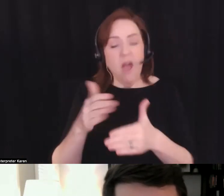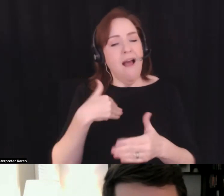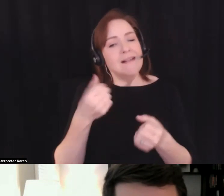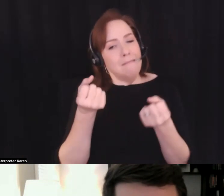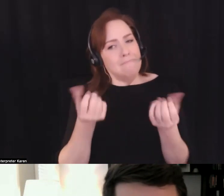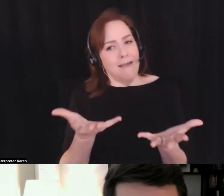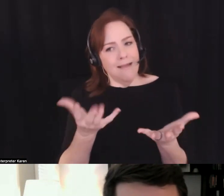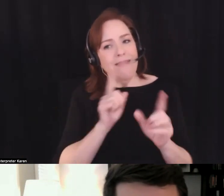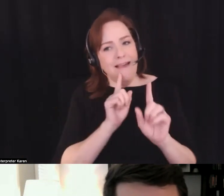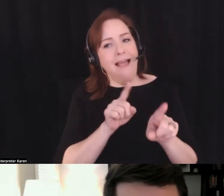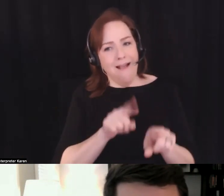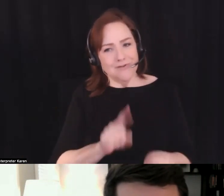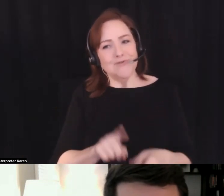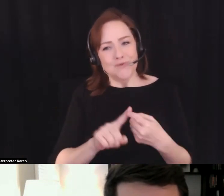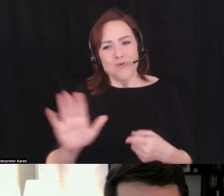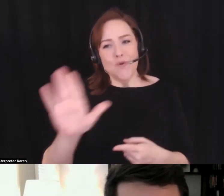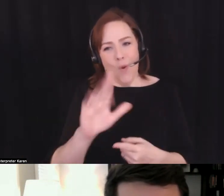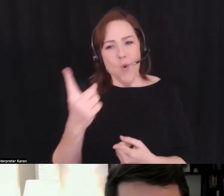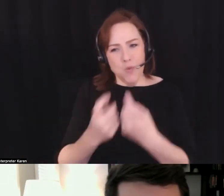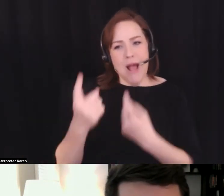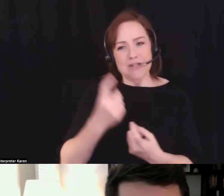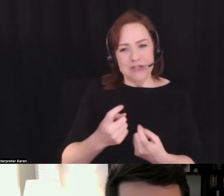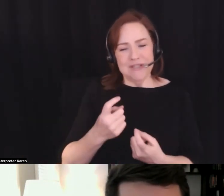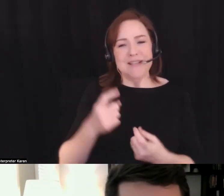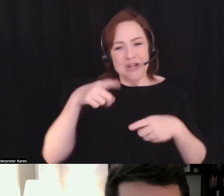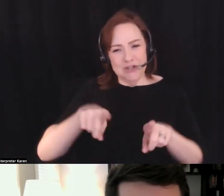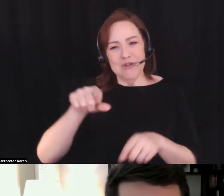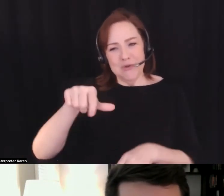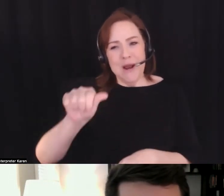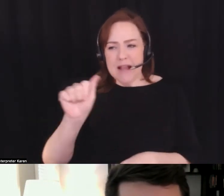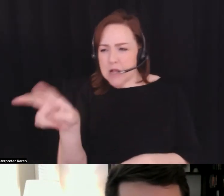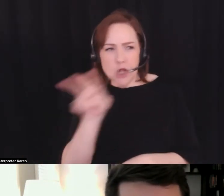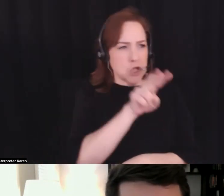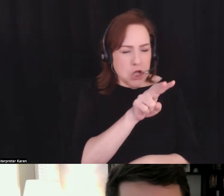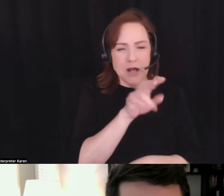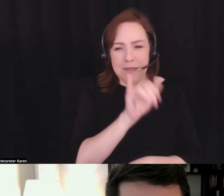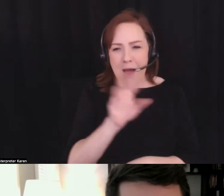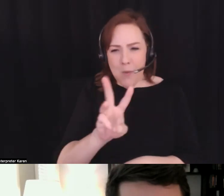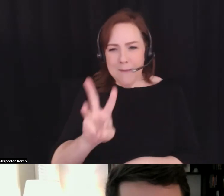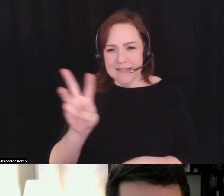are being asked as well so with that said I just want to say thank you to all of our presenters